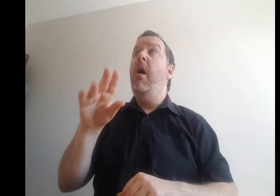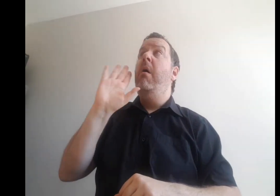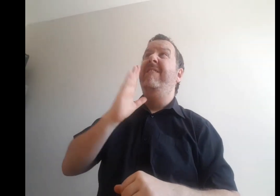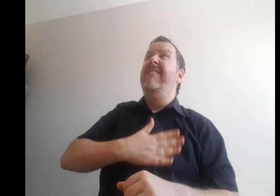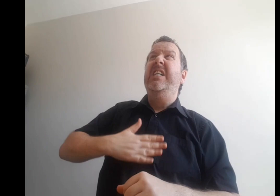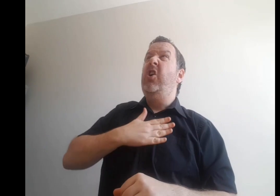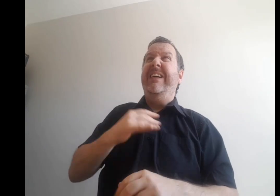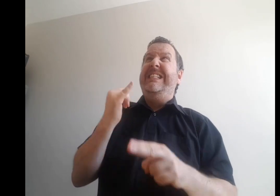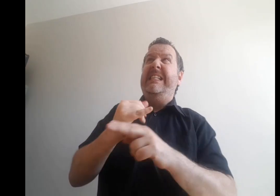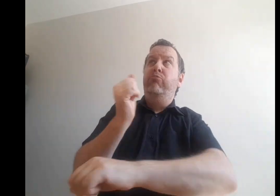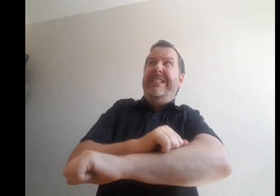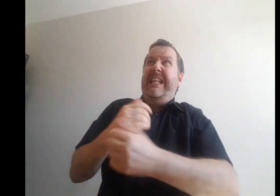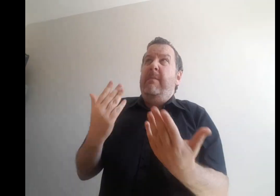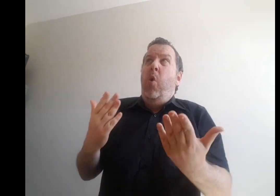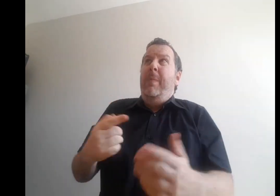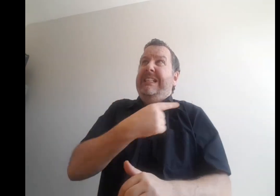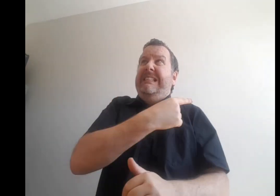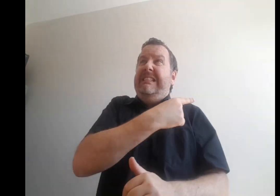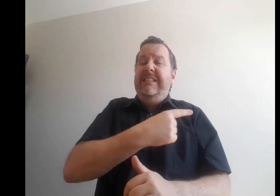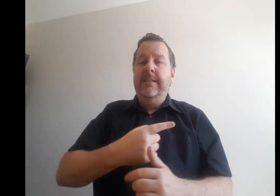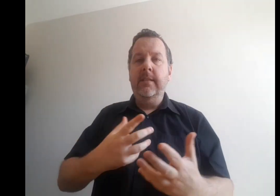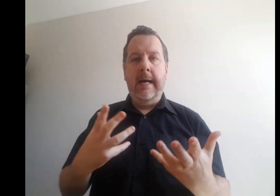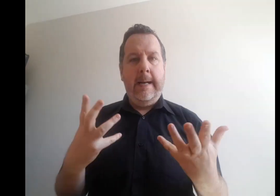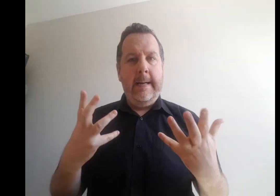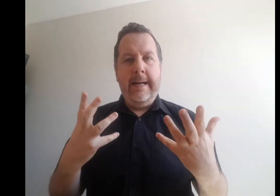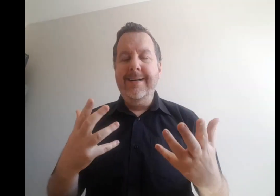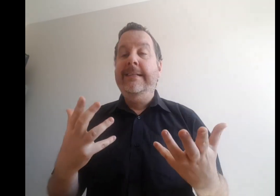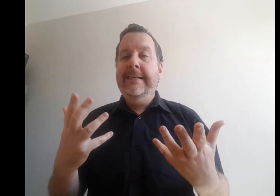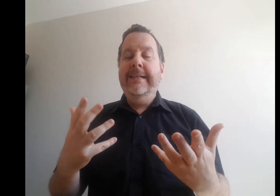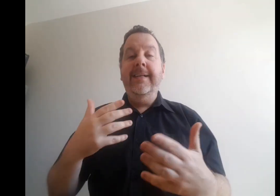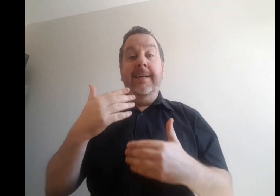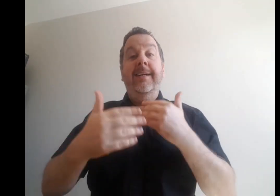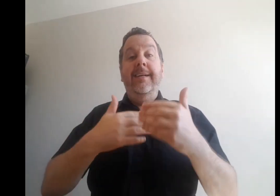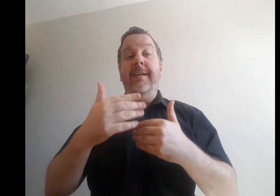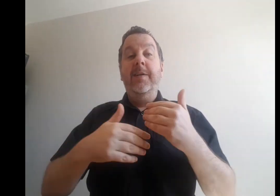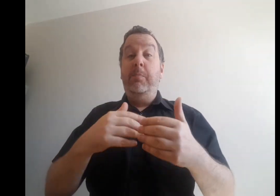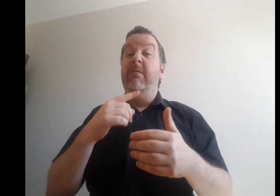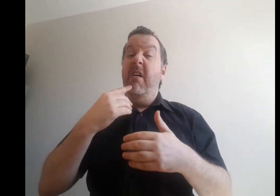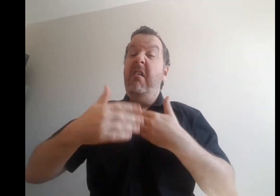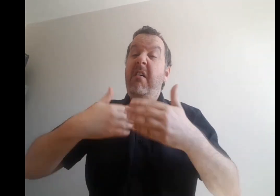"He's actually in prison himself as well, we don't have his services today."